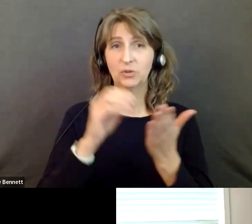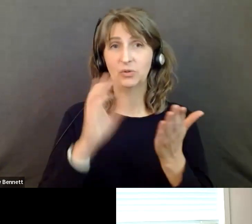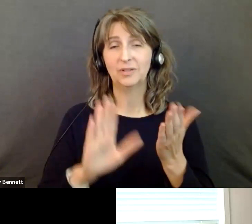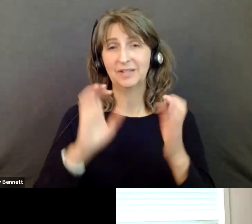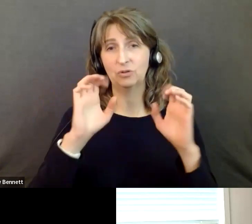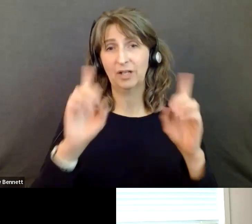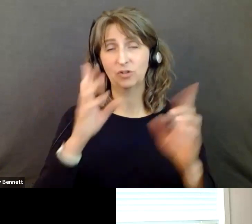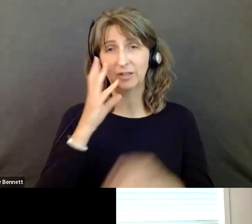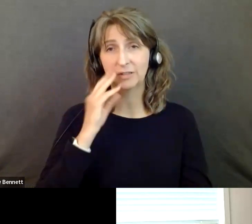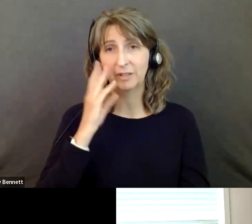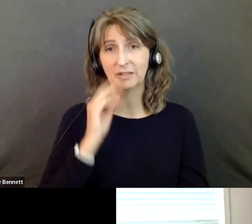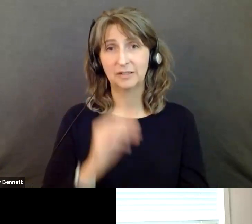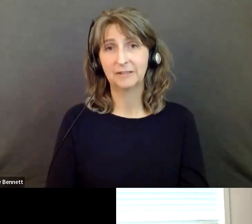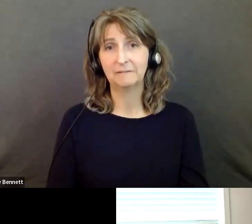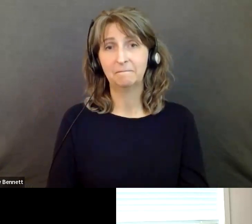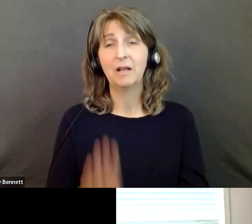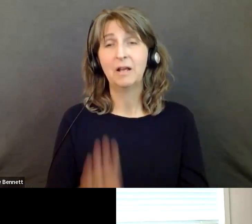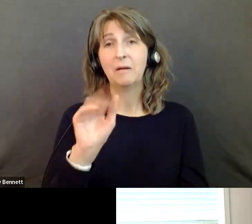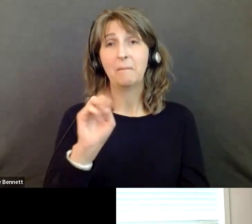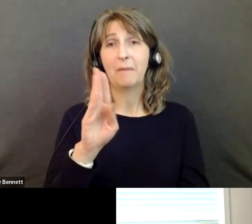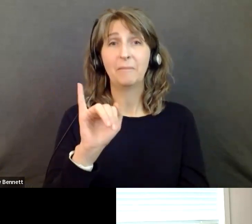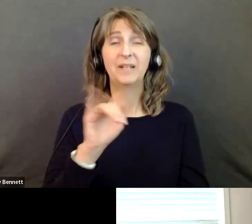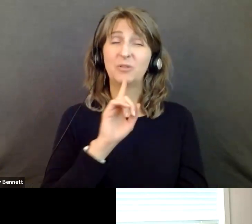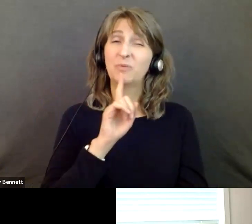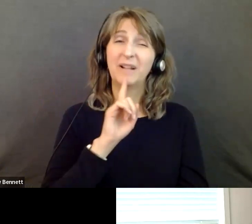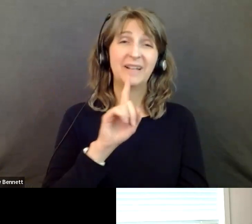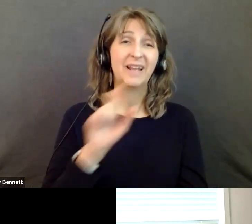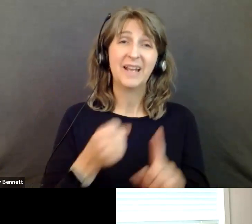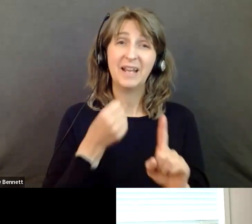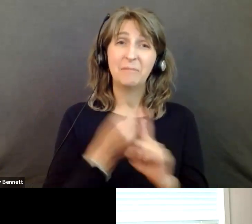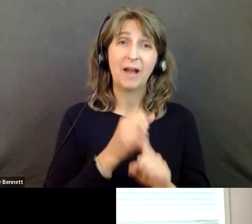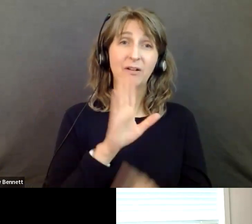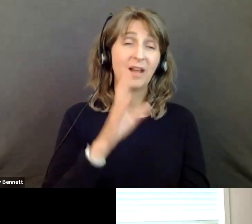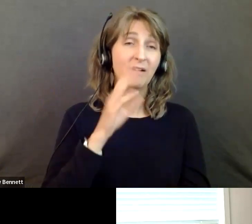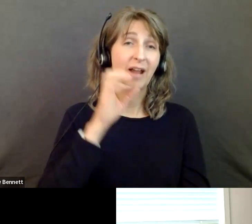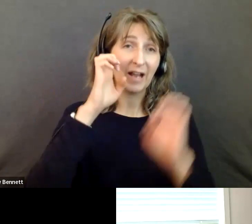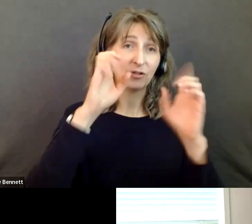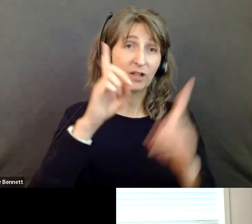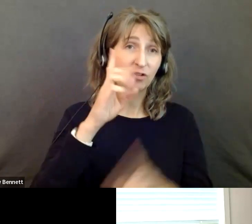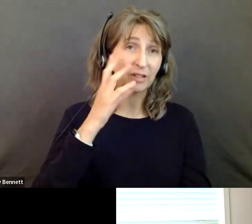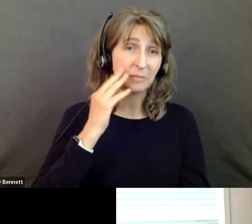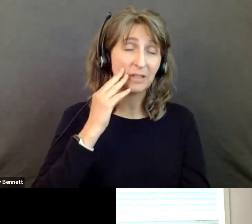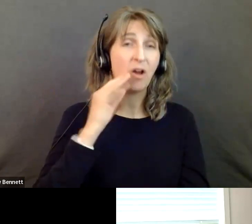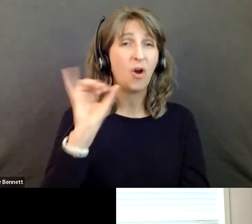Yes. And I think I would go further than just educational experience. I would say their life. I mean, if you don't have communication. Yeah, the life. Right.